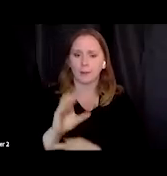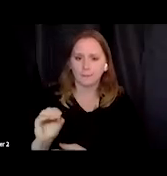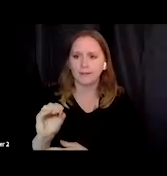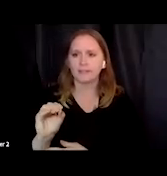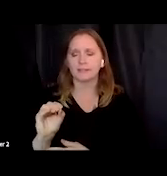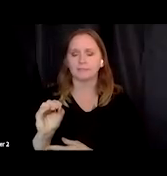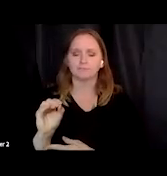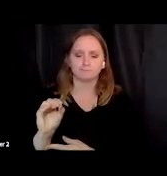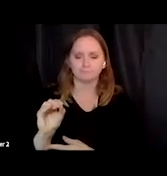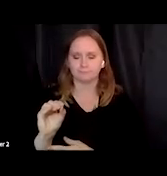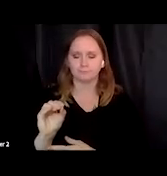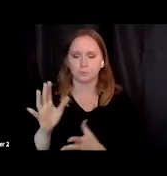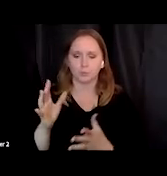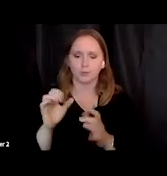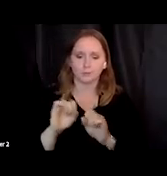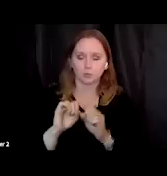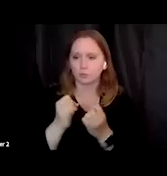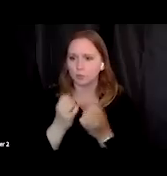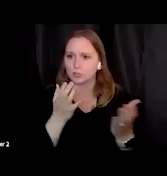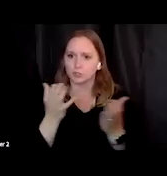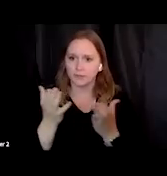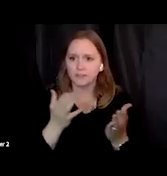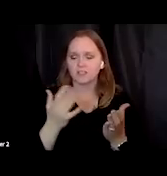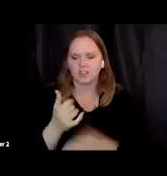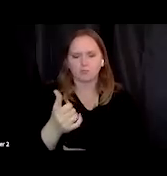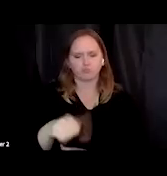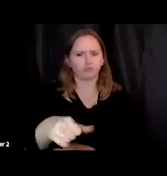So social services, they'll often decline this type of help.